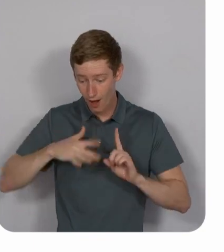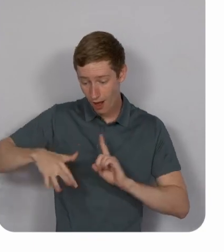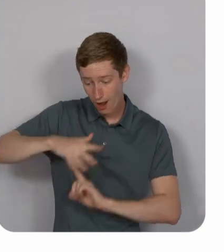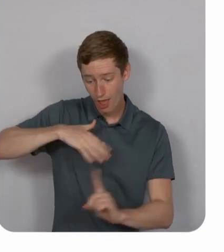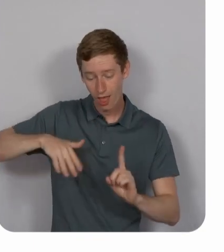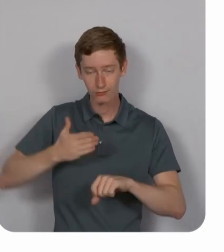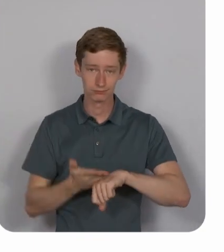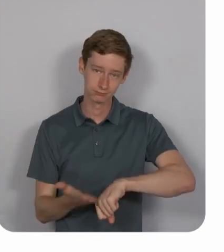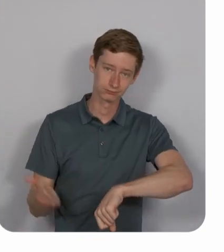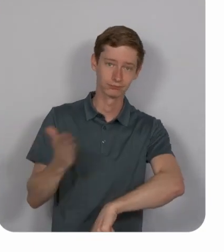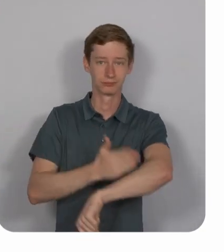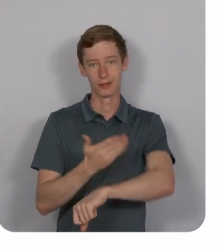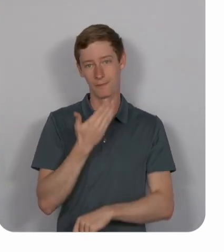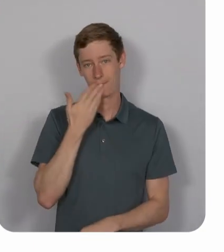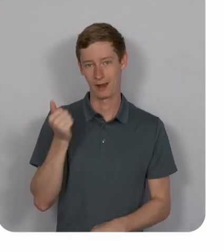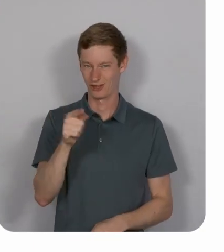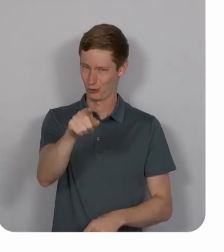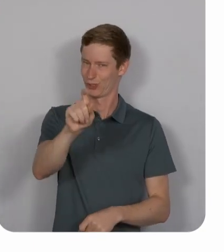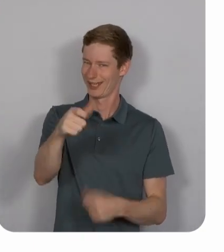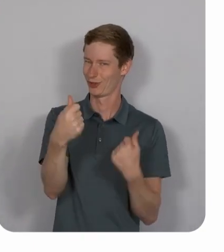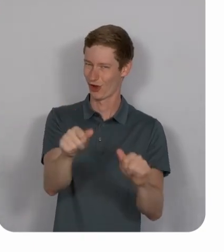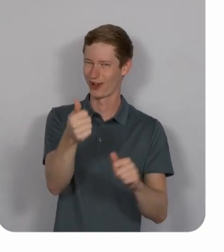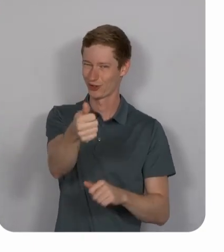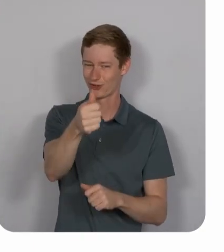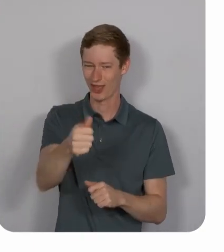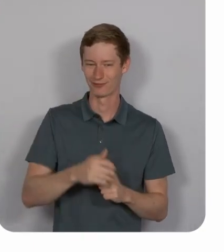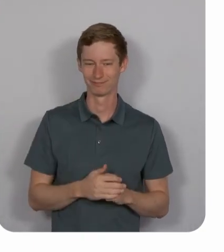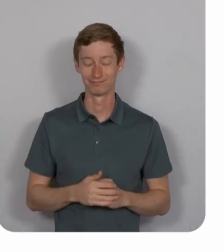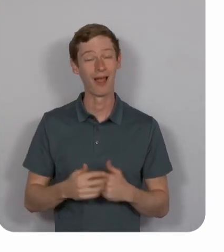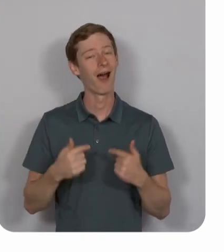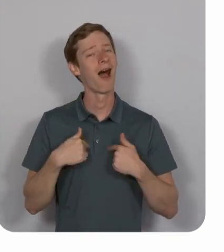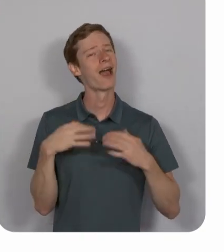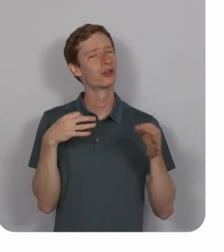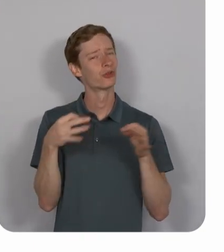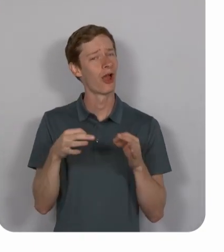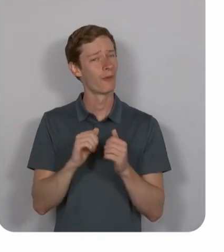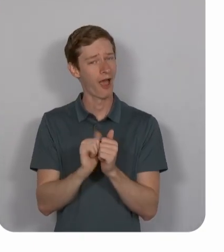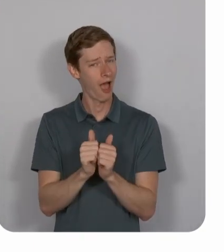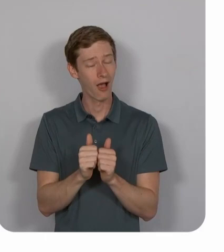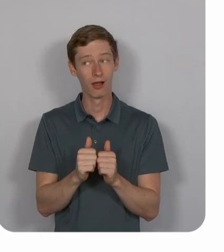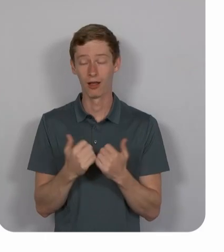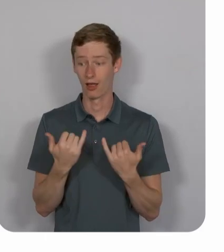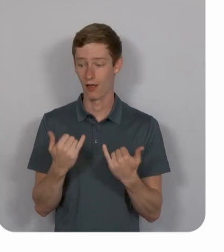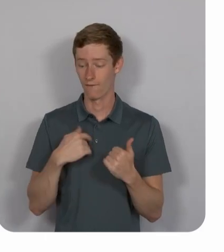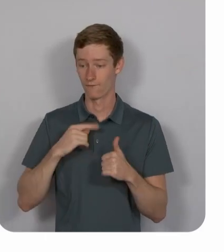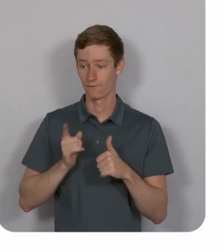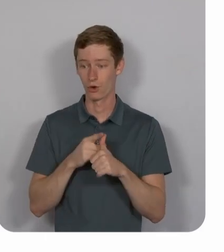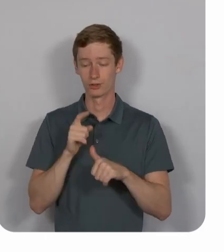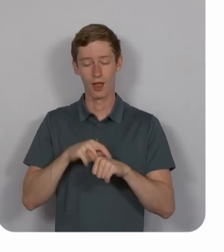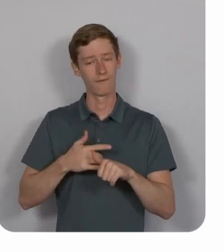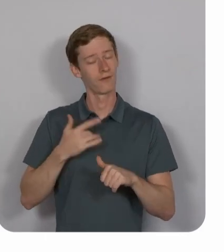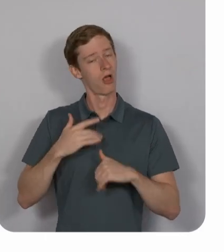The way I describe it is this. This is the first time I've really felt comfortable looking at and actively using